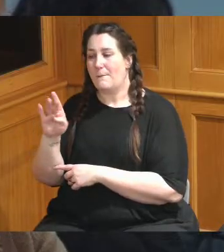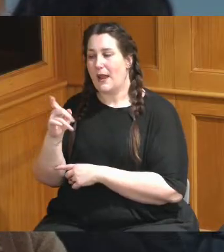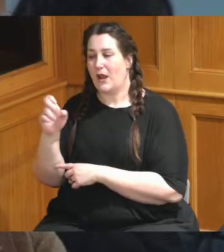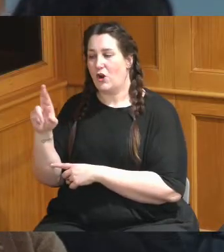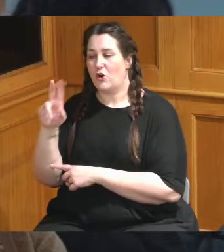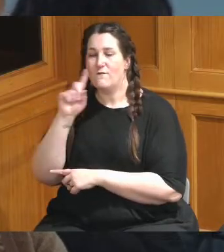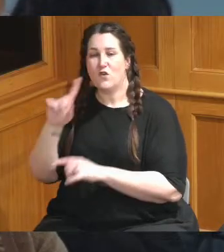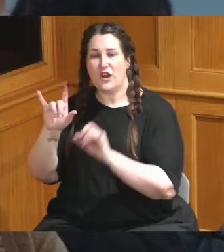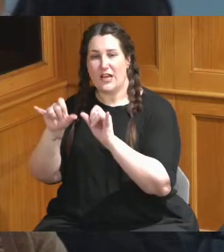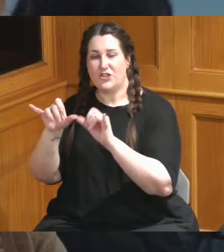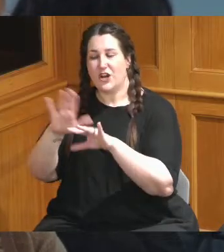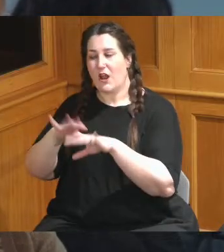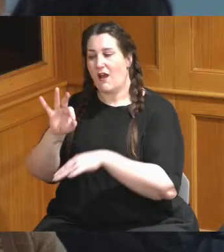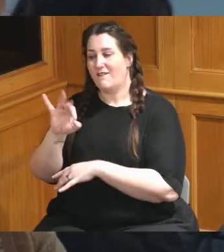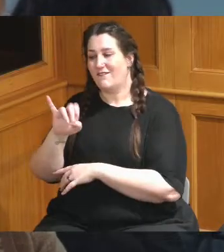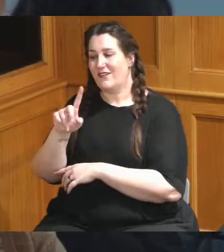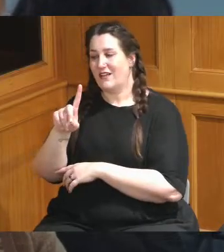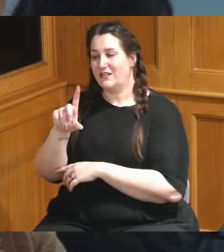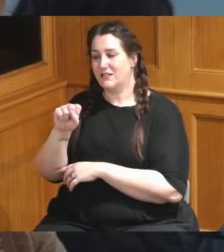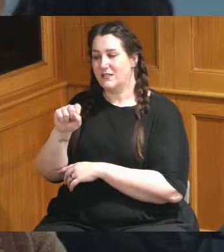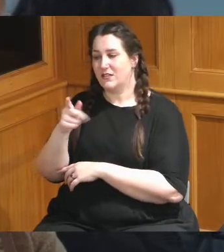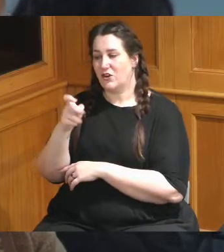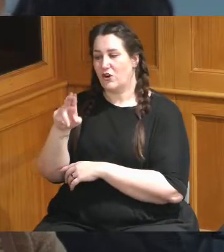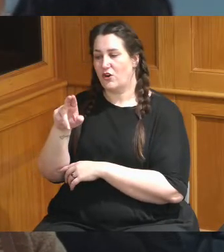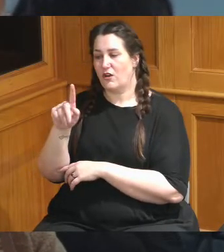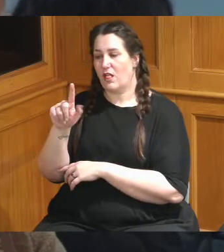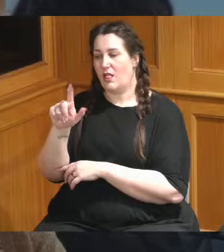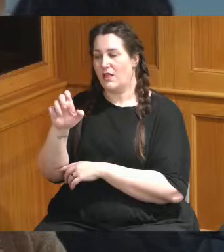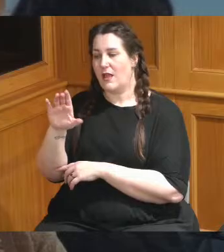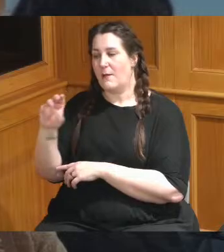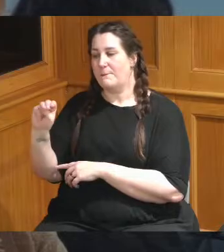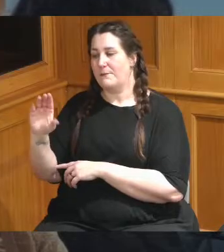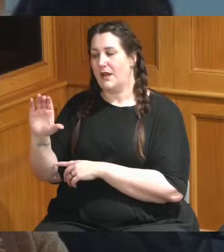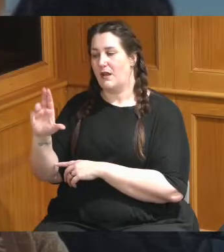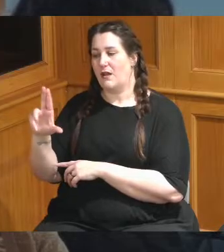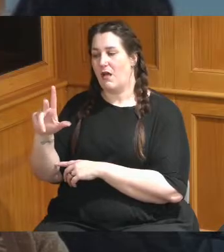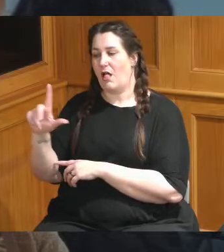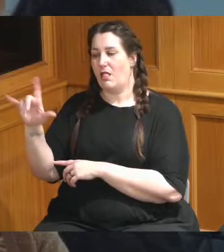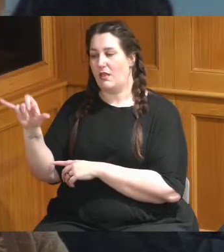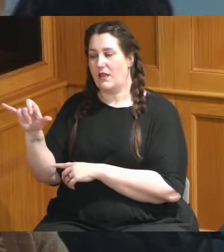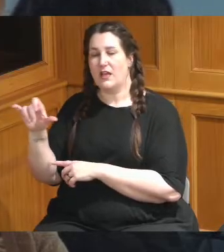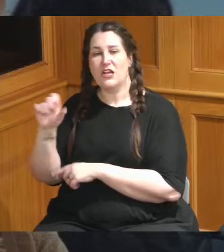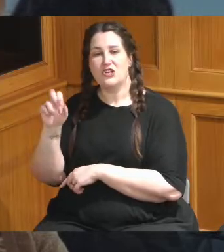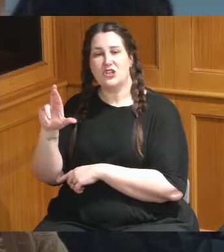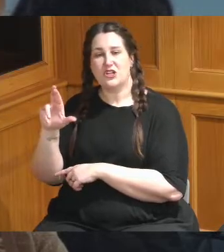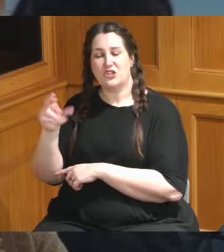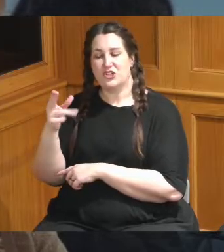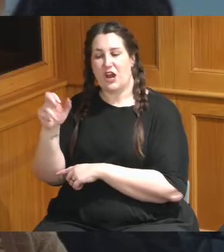on Fields Ertel and MaCauly road improvements located in Sharonville and Sycamore Township.